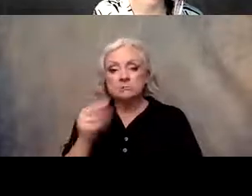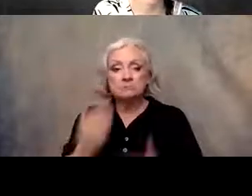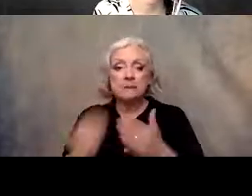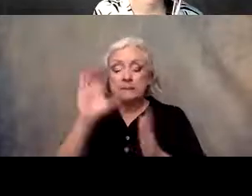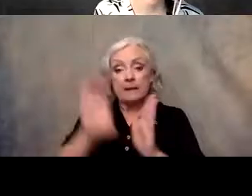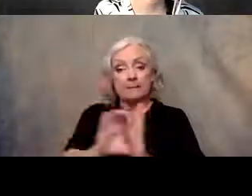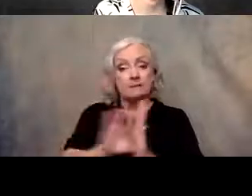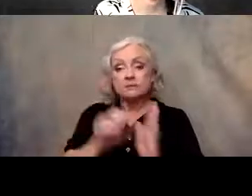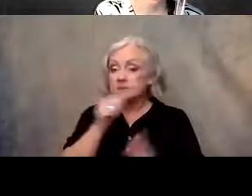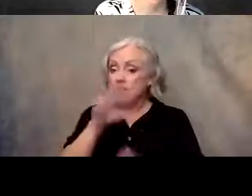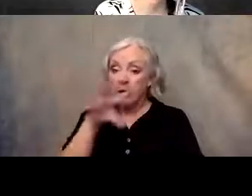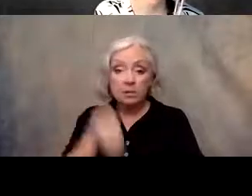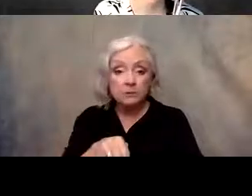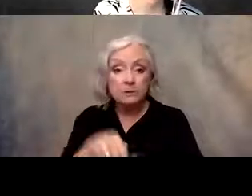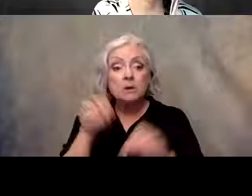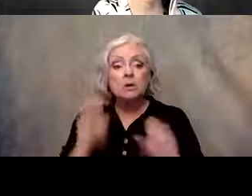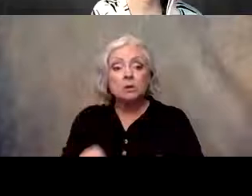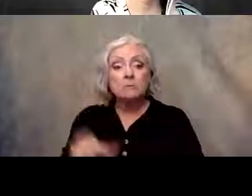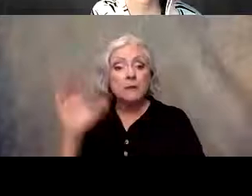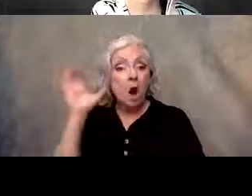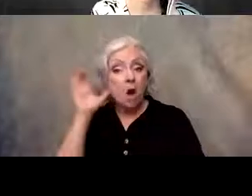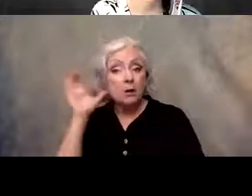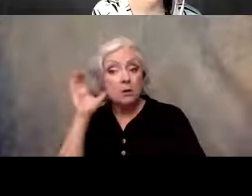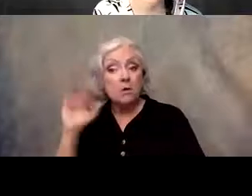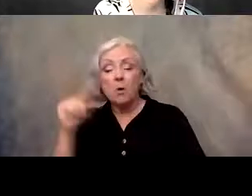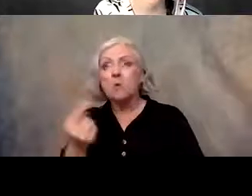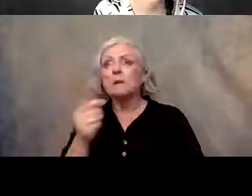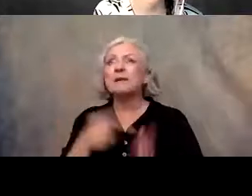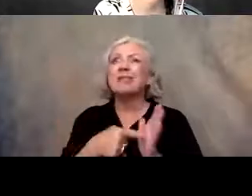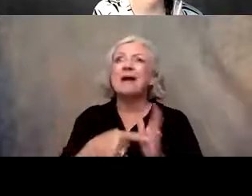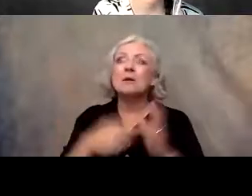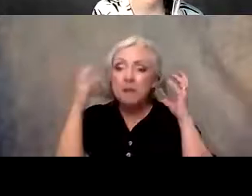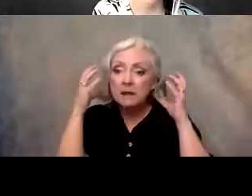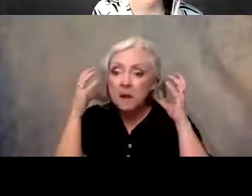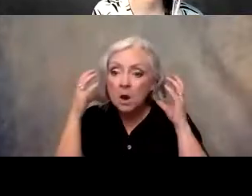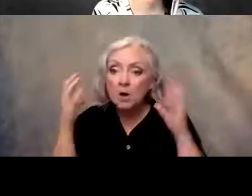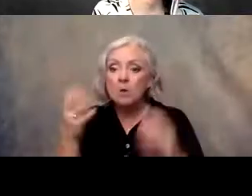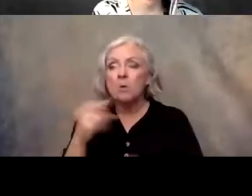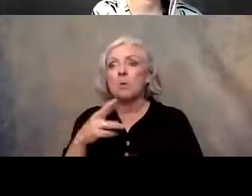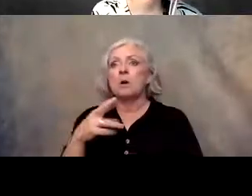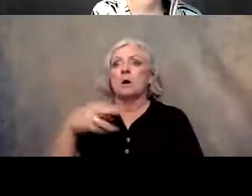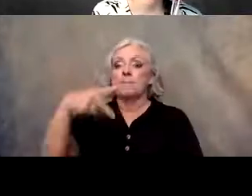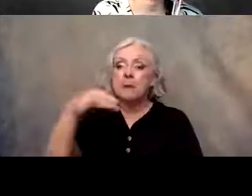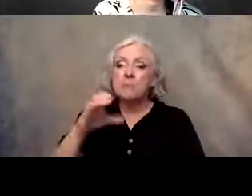This could also be audio only like radio spots or public service announcements, and it could accompany visuals.